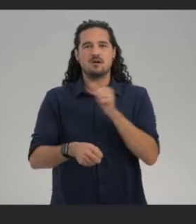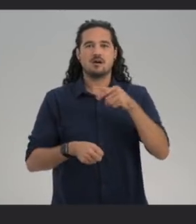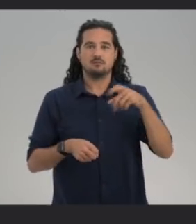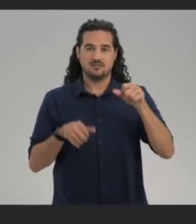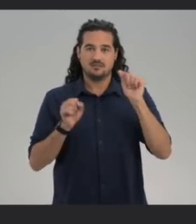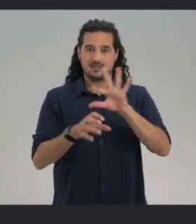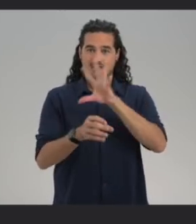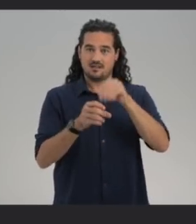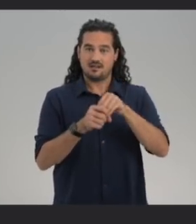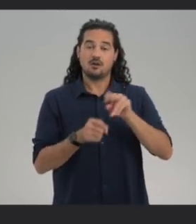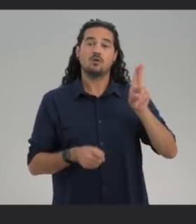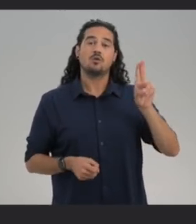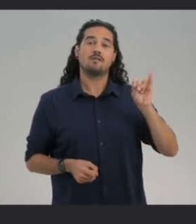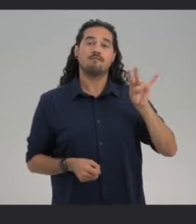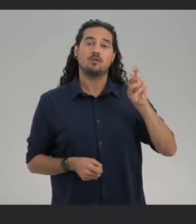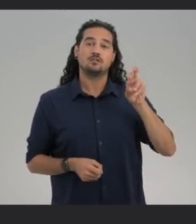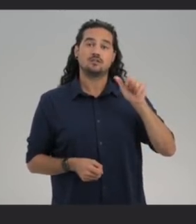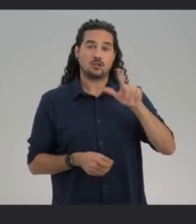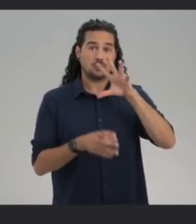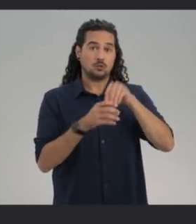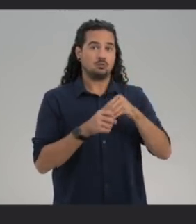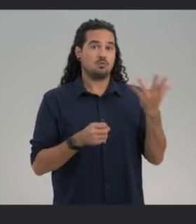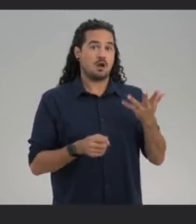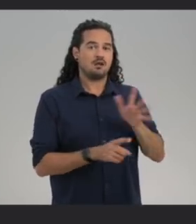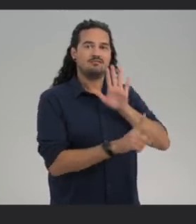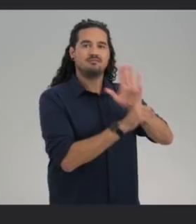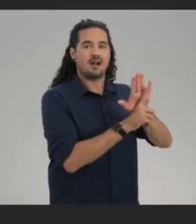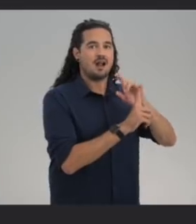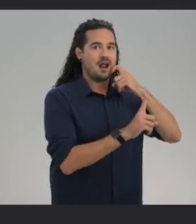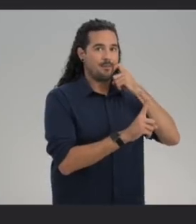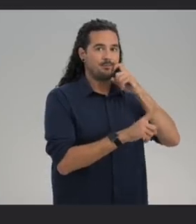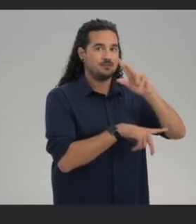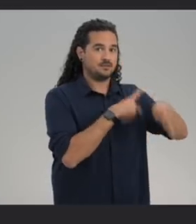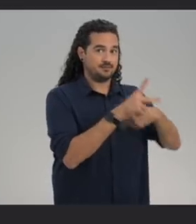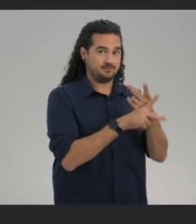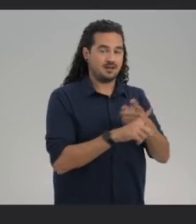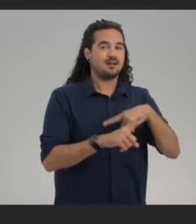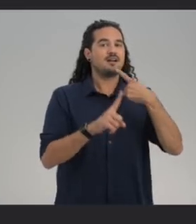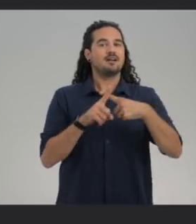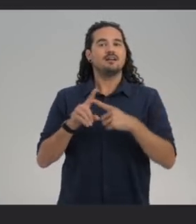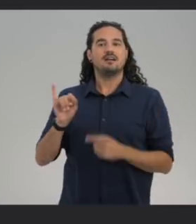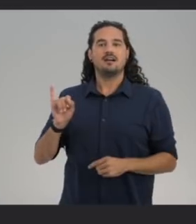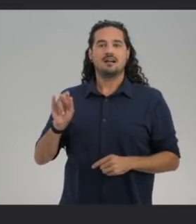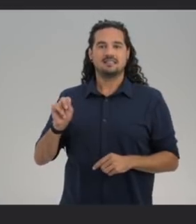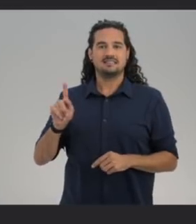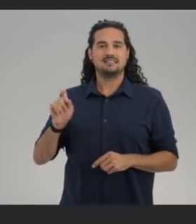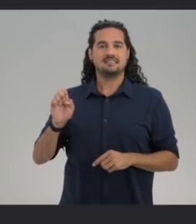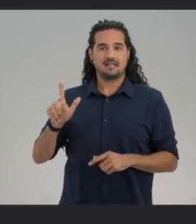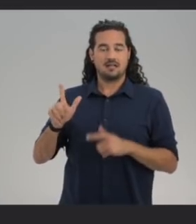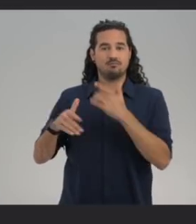Universal apps include a native binary version built for Apple Silicon as well as a native version for Intel processors.